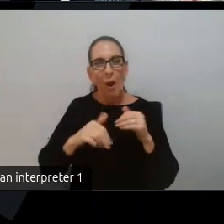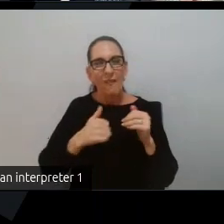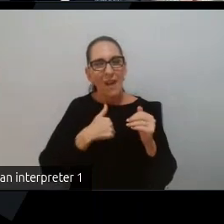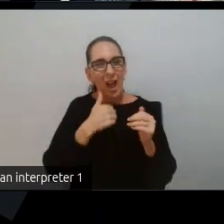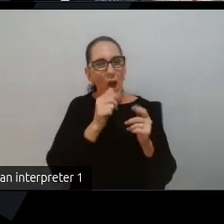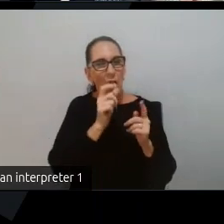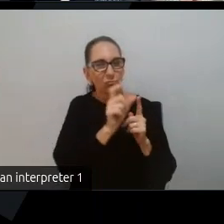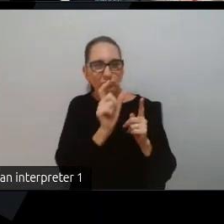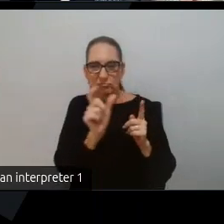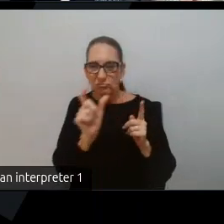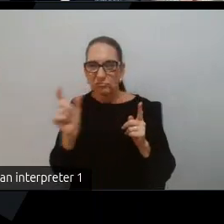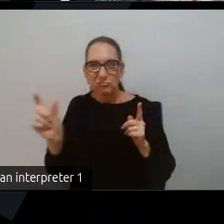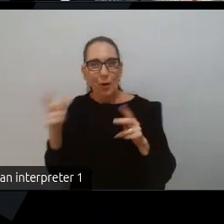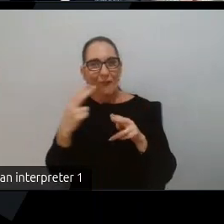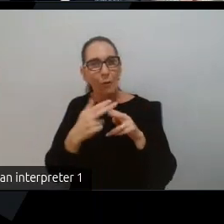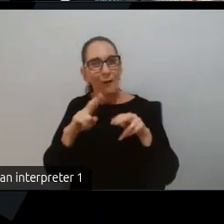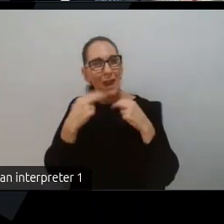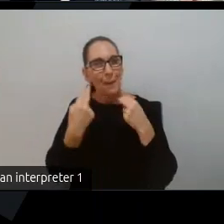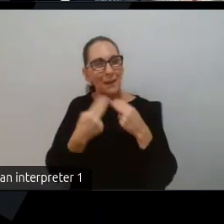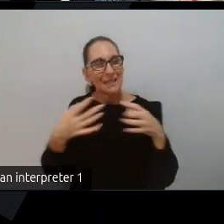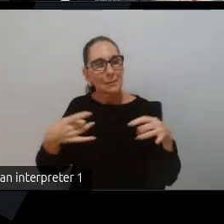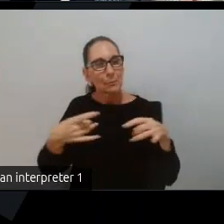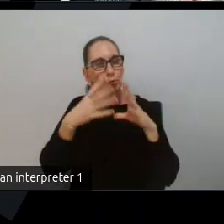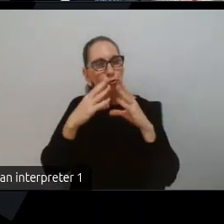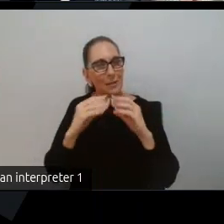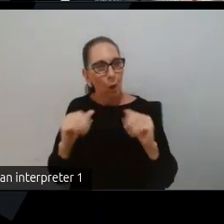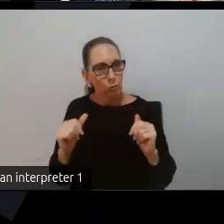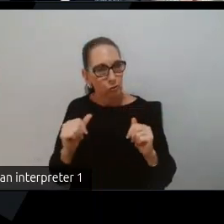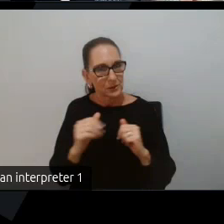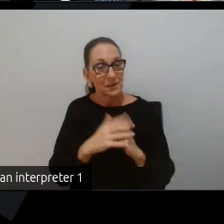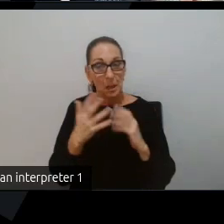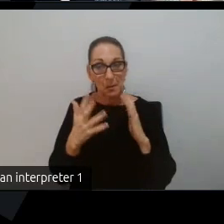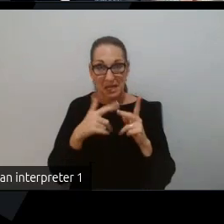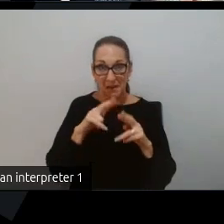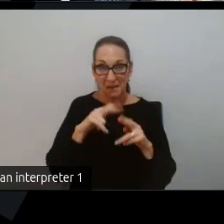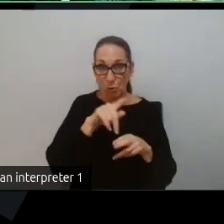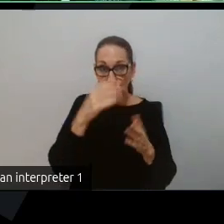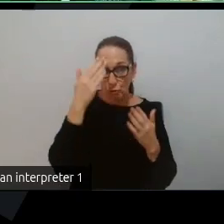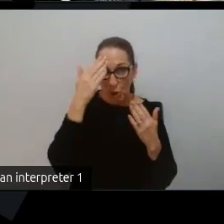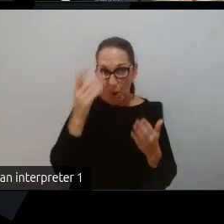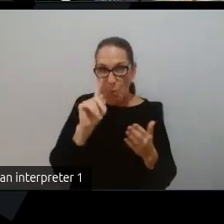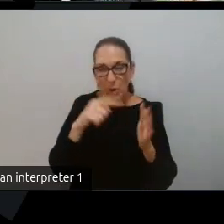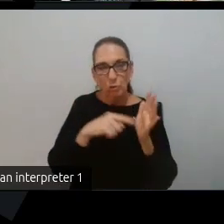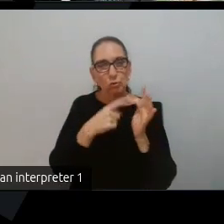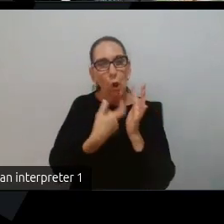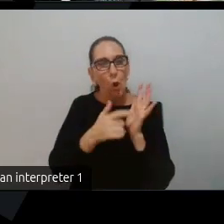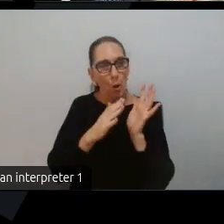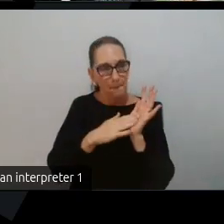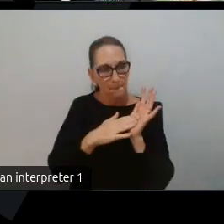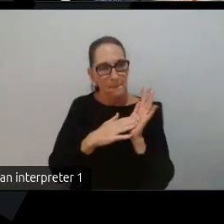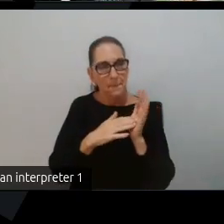we use in family dispute resolution just in case you're not aware of that. The next slide please.